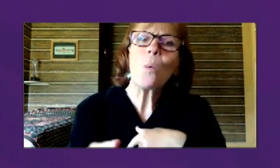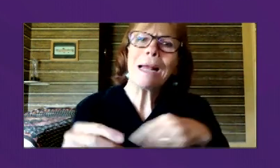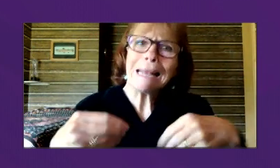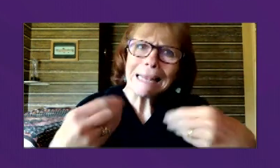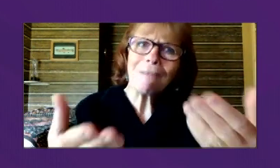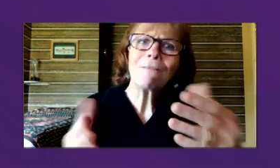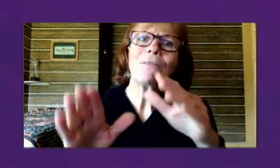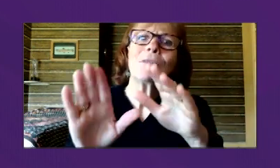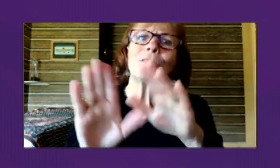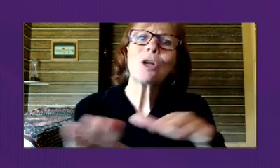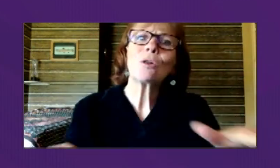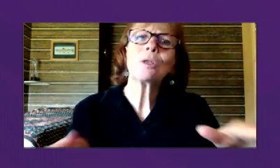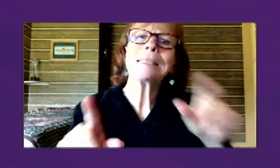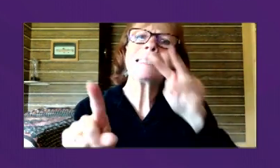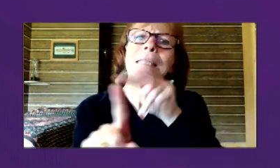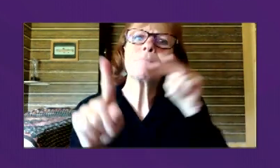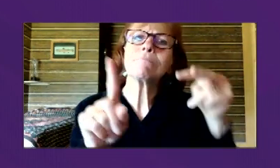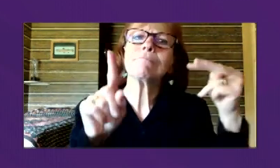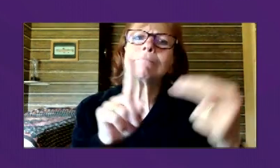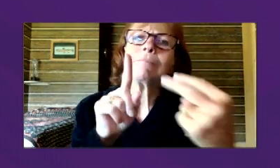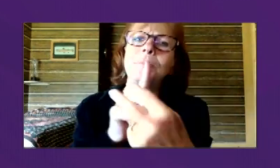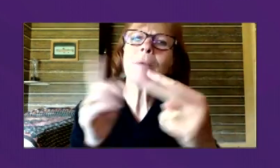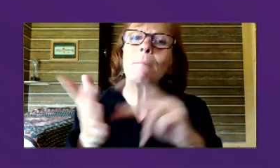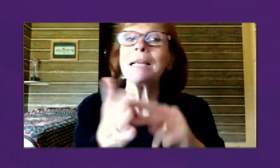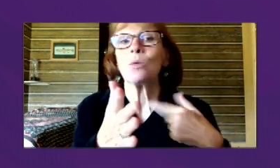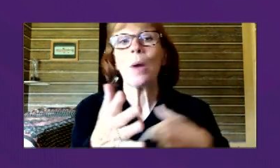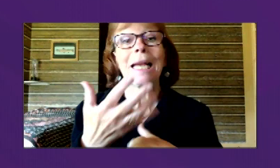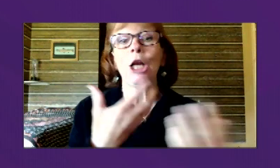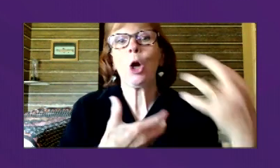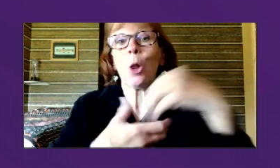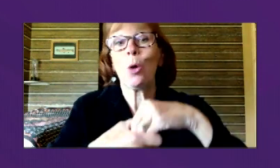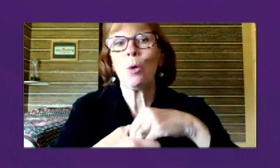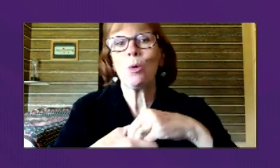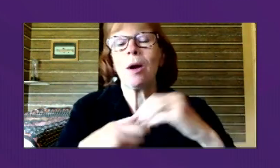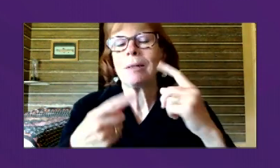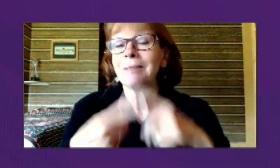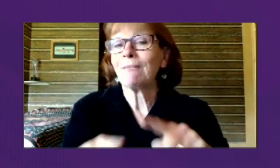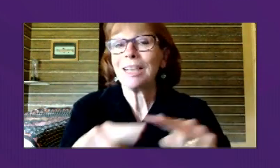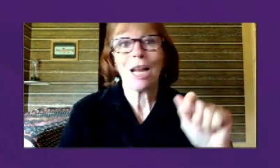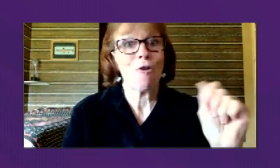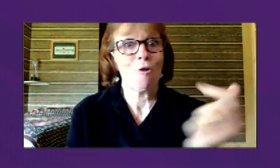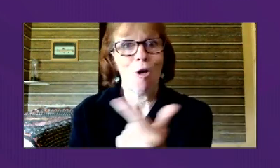are more inclusive toward all. Please feel free to ask any questions about the Battle of Little